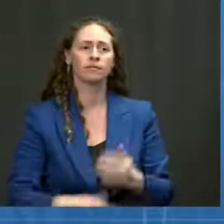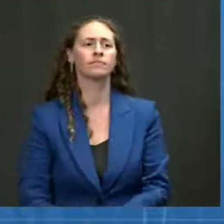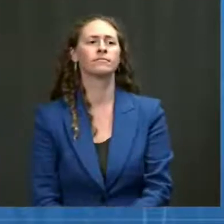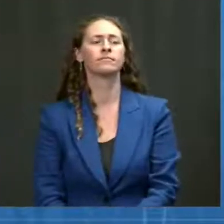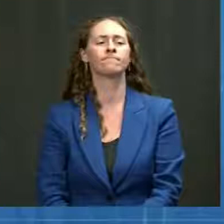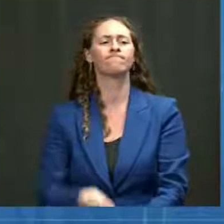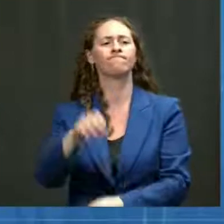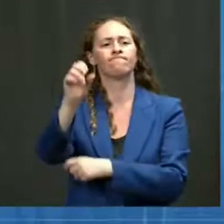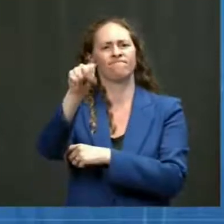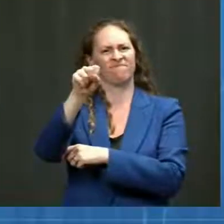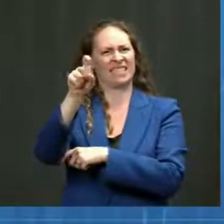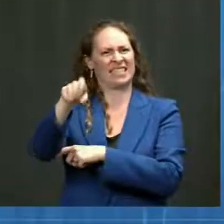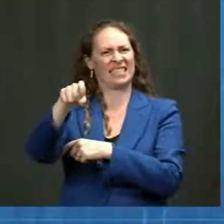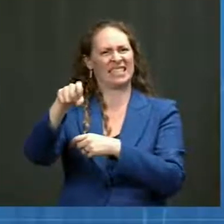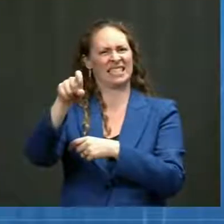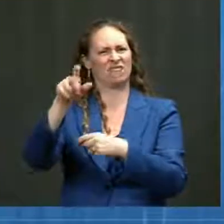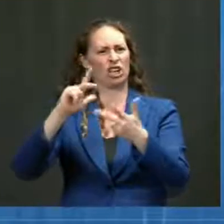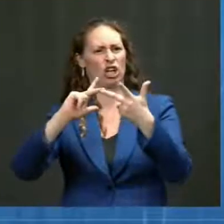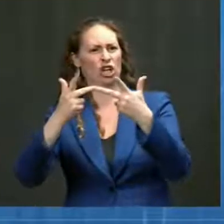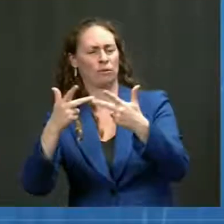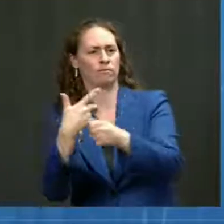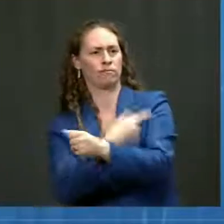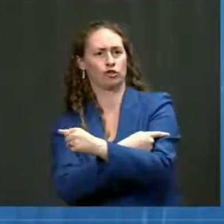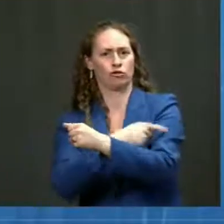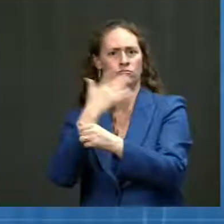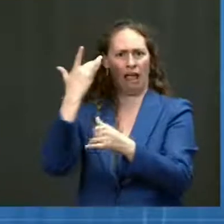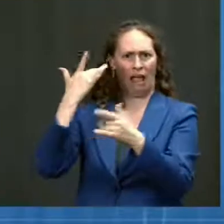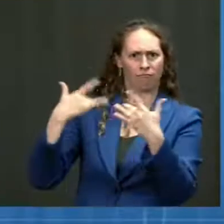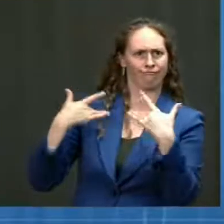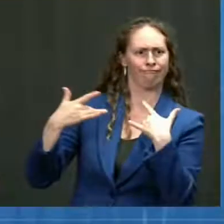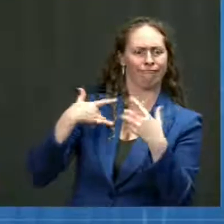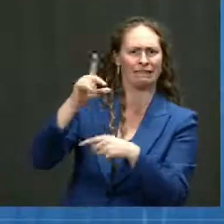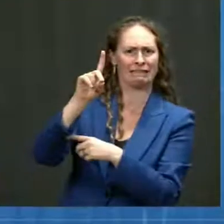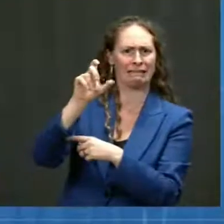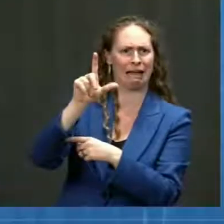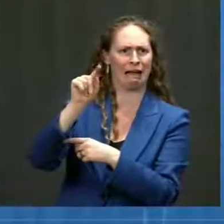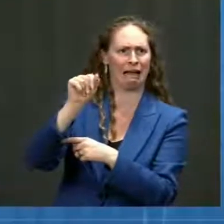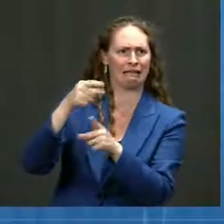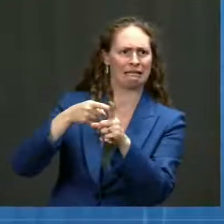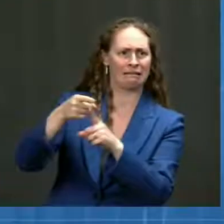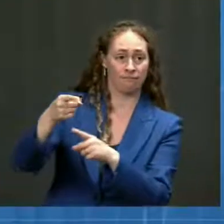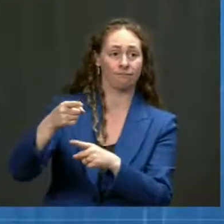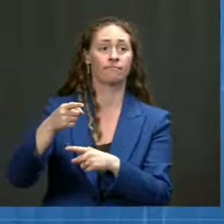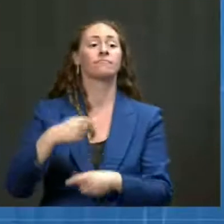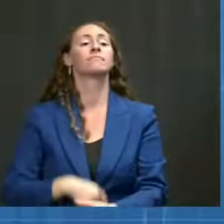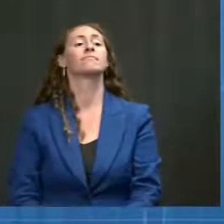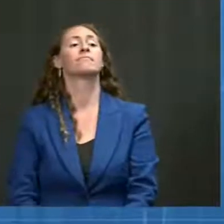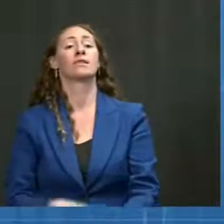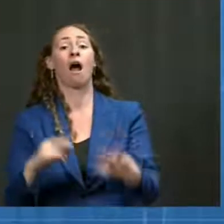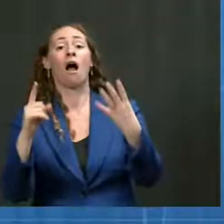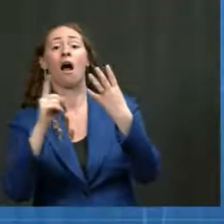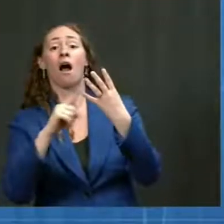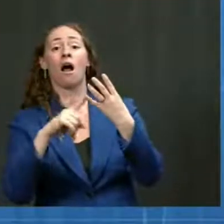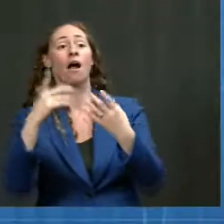PROTECT AGAINST THE PROBLEMATIC